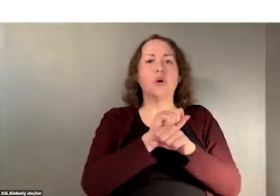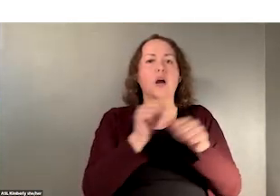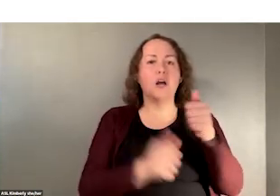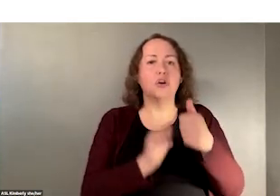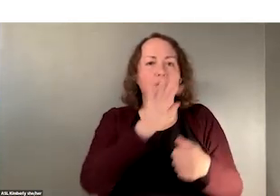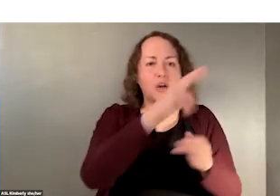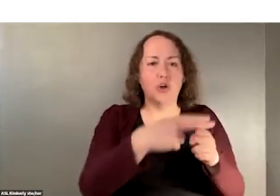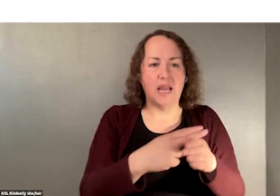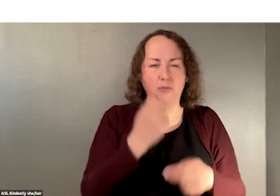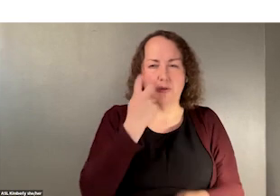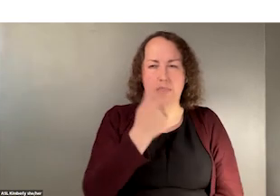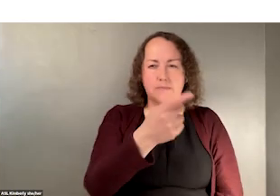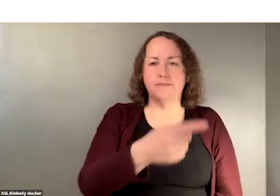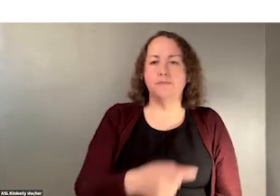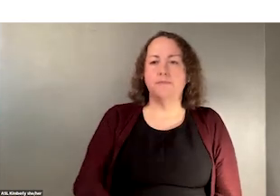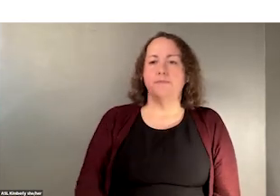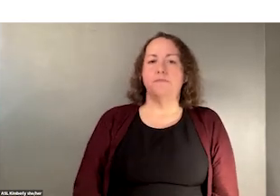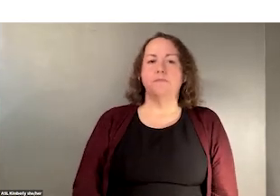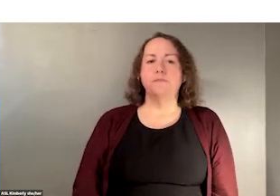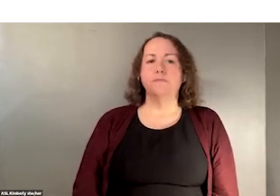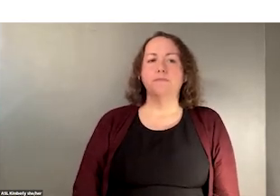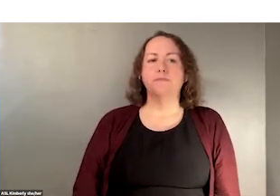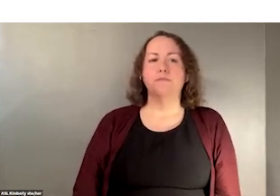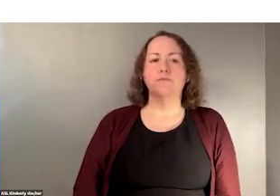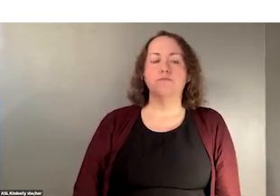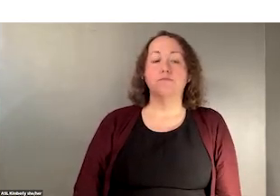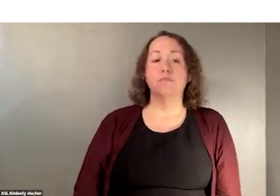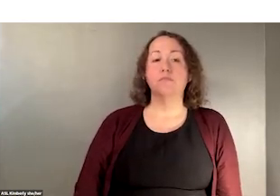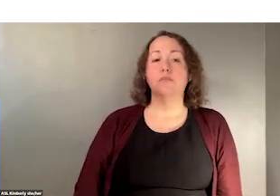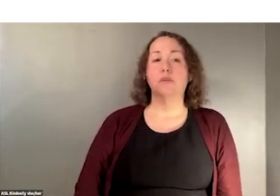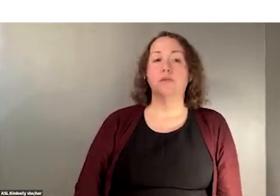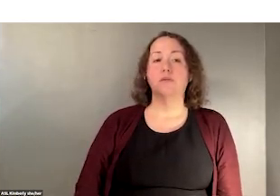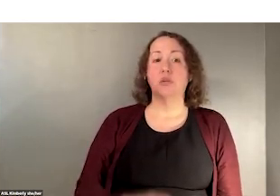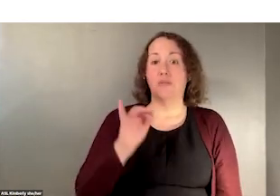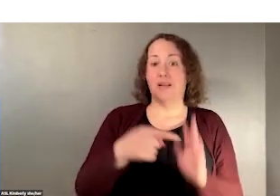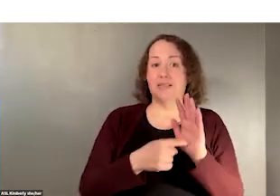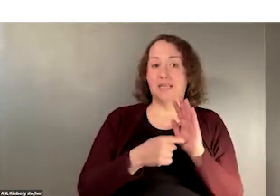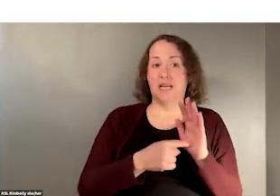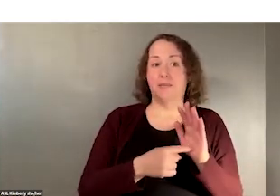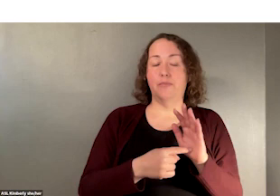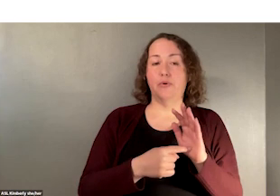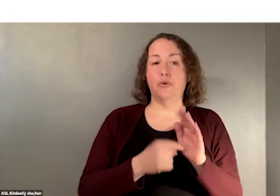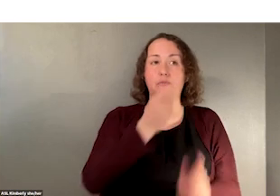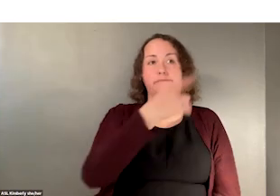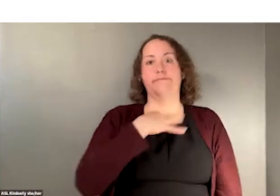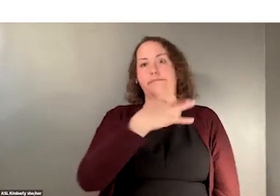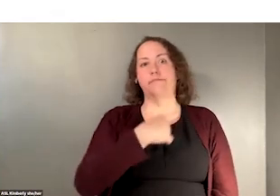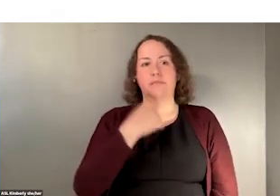When you click on that -- so, in this example, I've been made a delegate for Dr. Jane Doe.